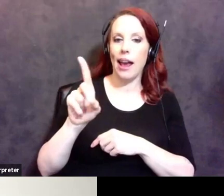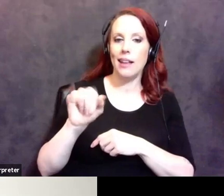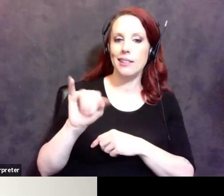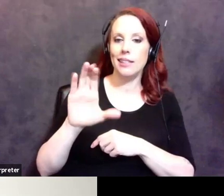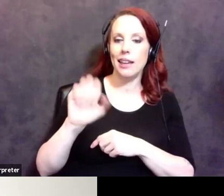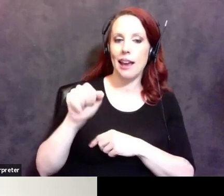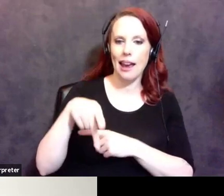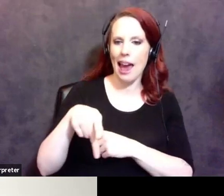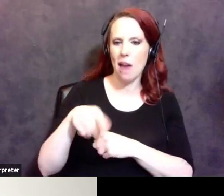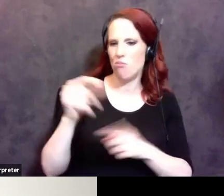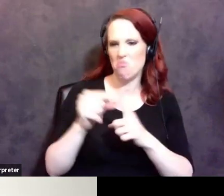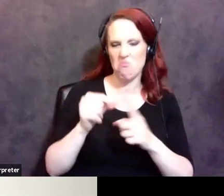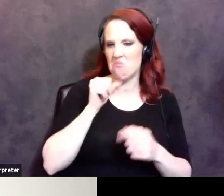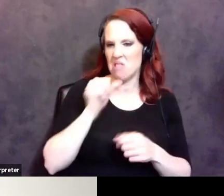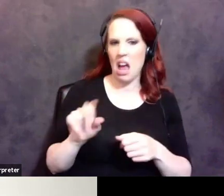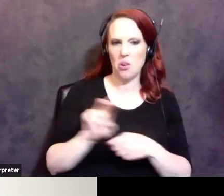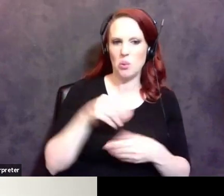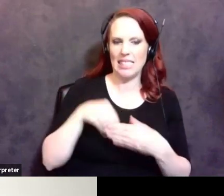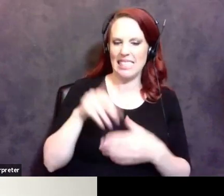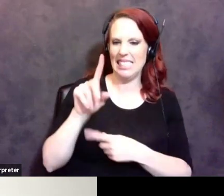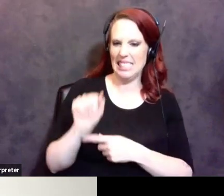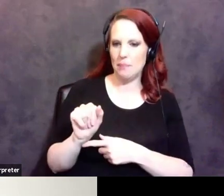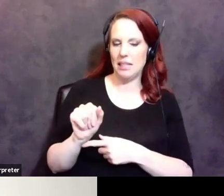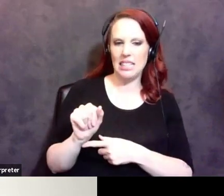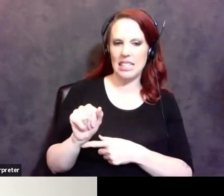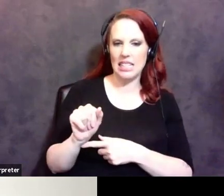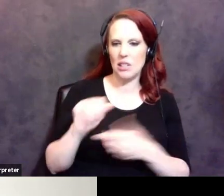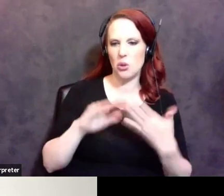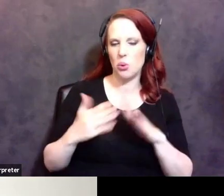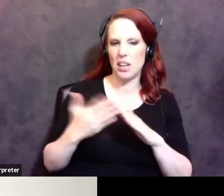use within the disability community because it has its root in putting your hand out with